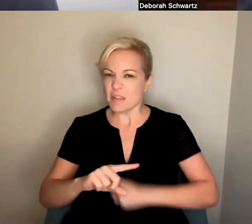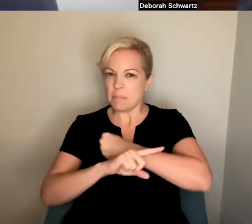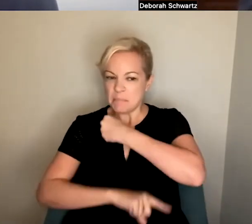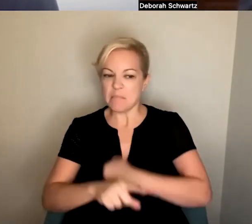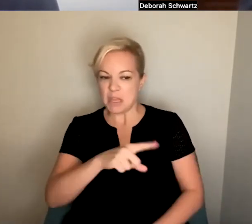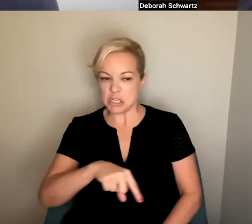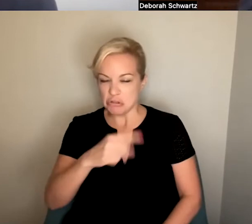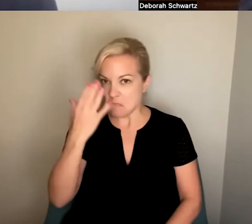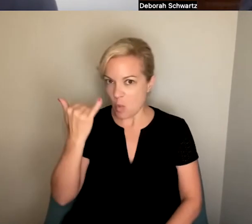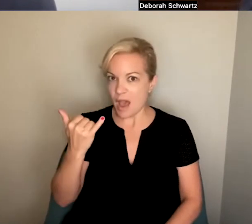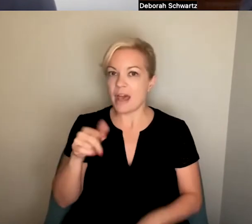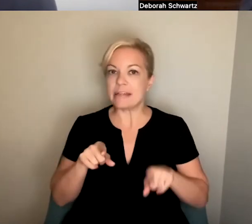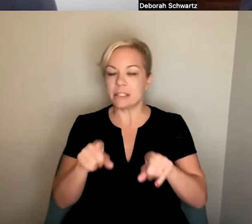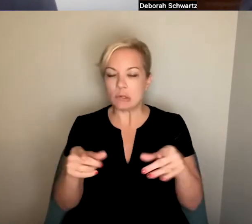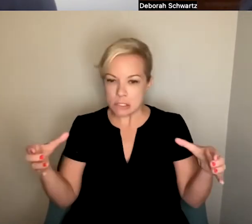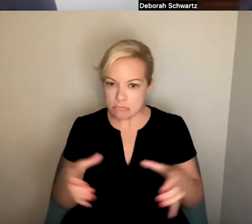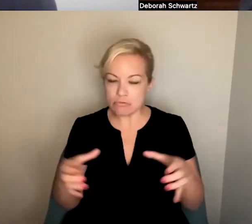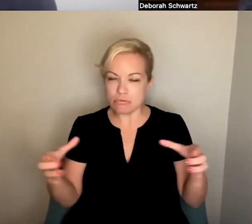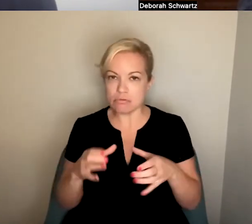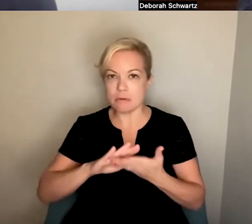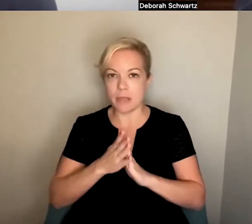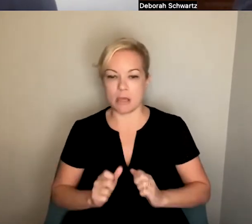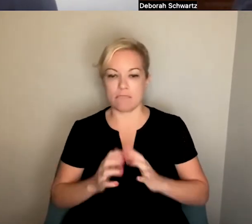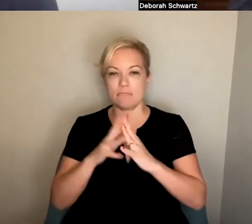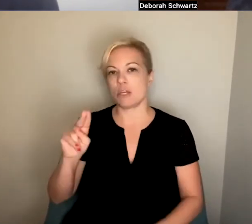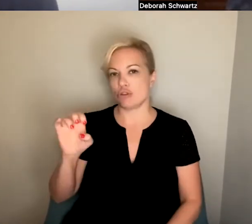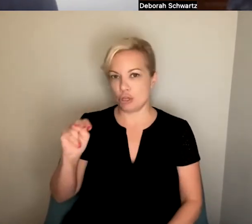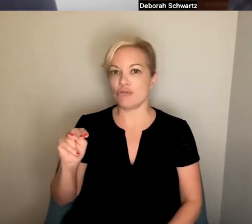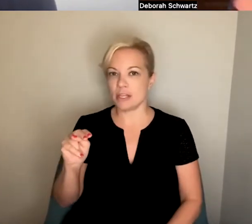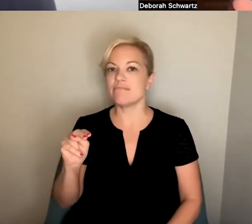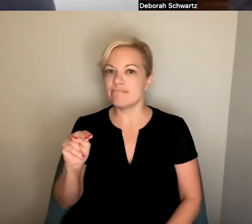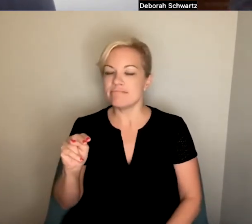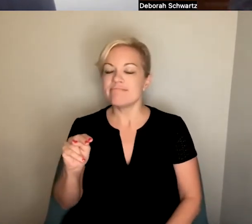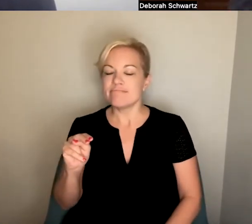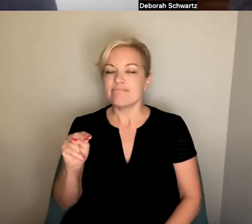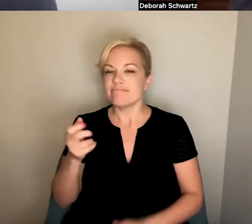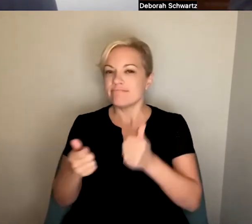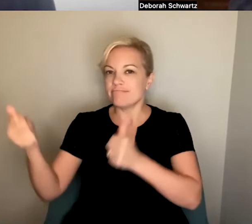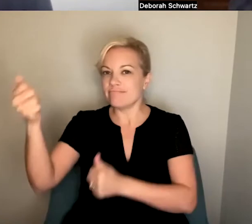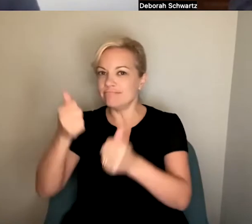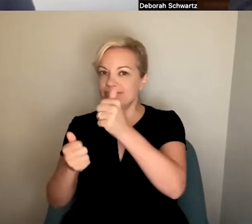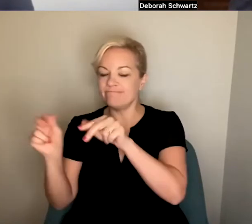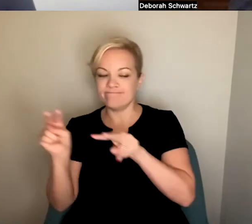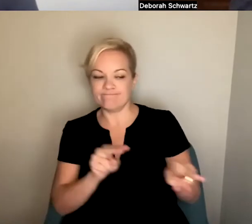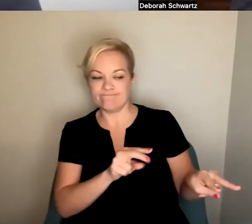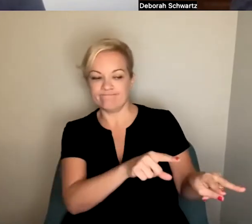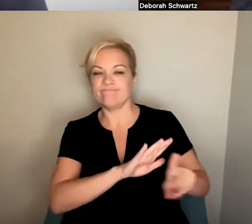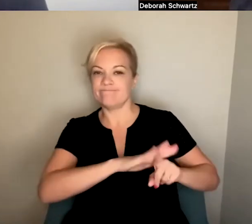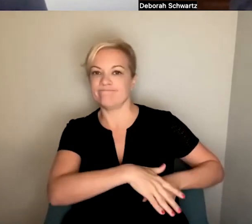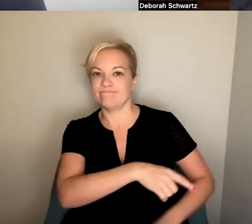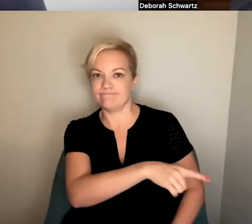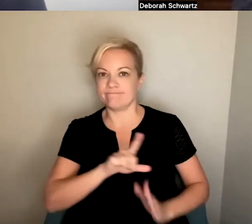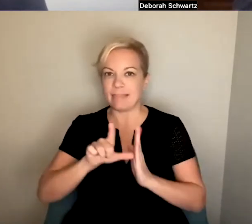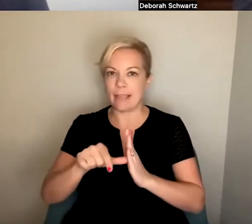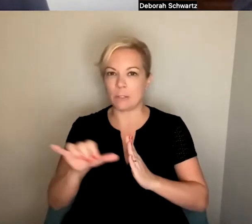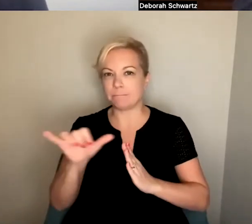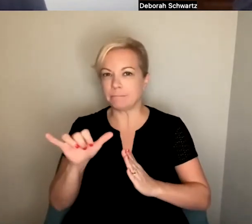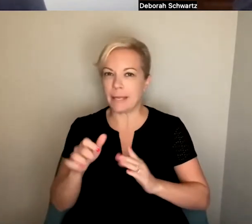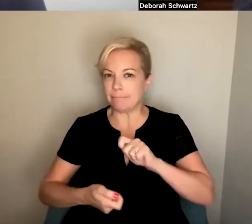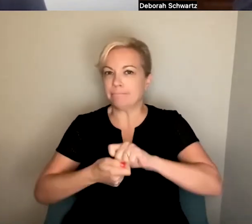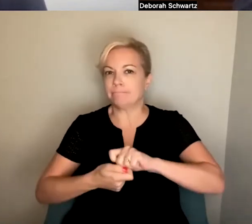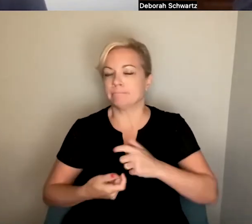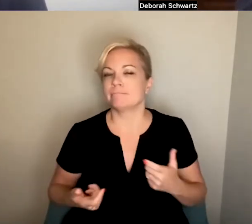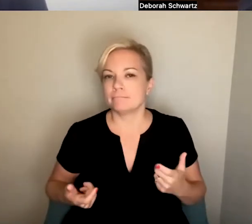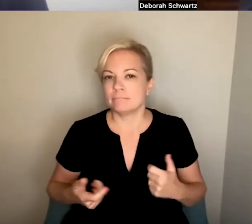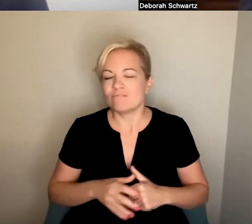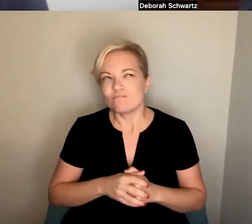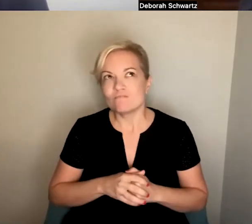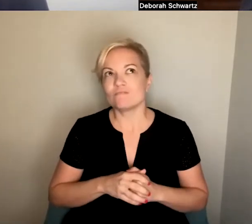during the, the push and for, you know, for the union. And so I wonder again whether you have